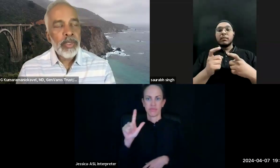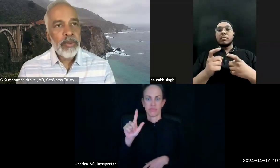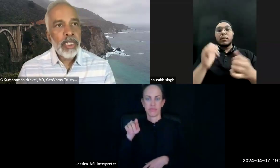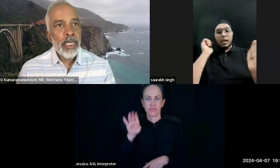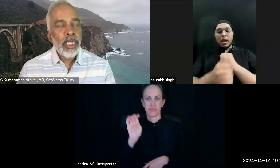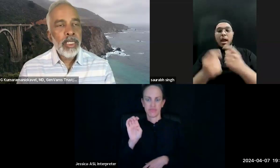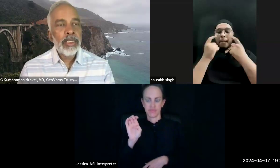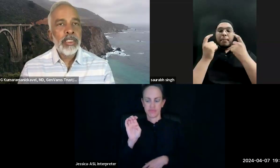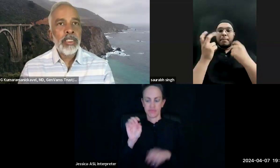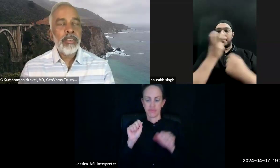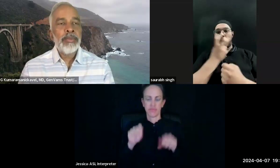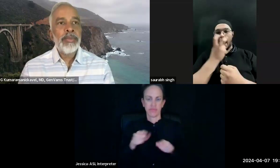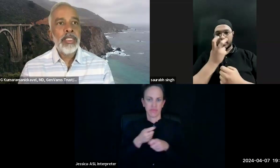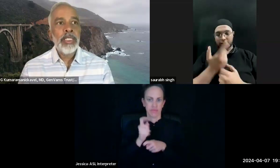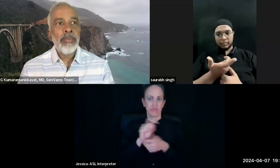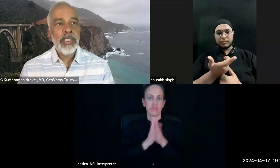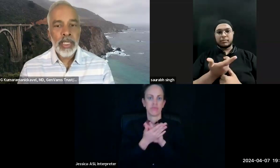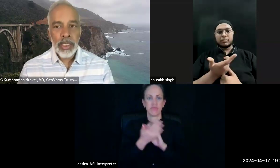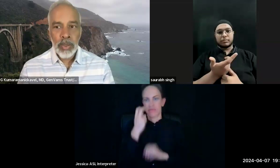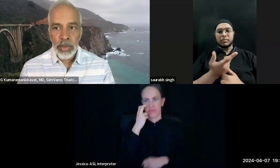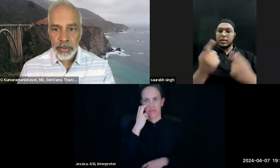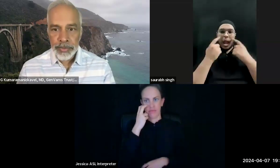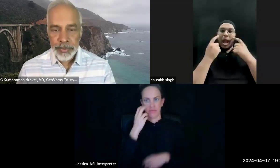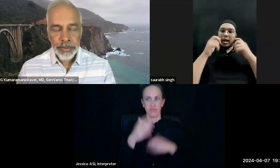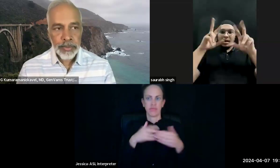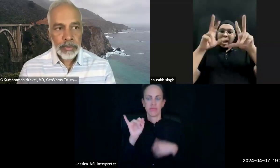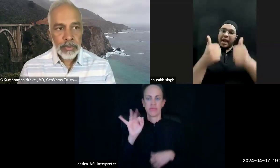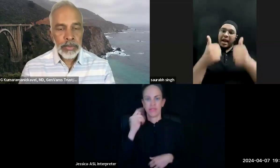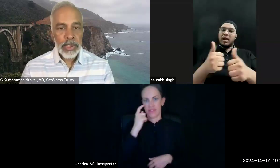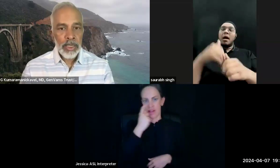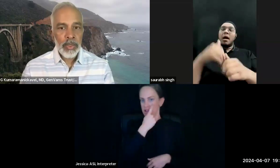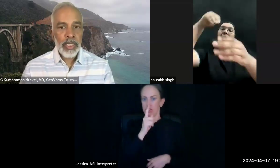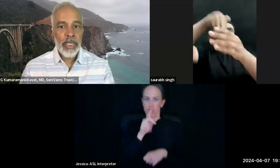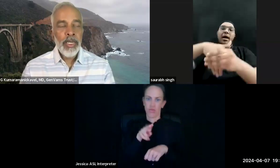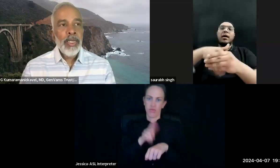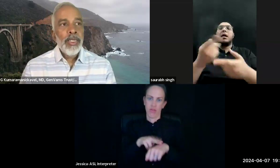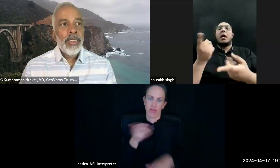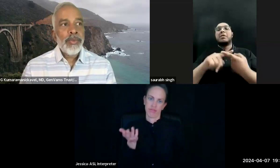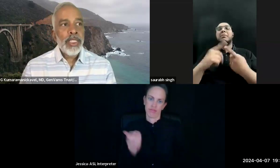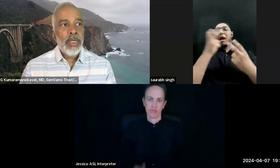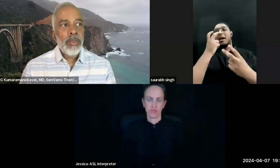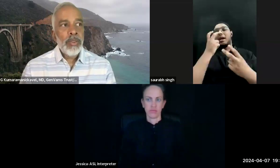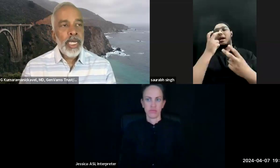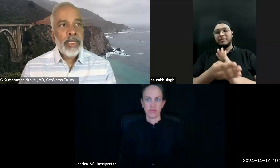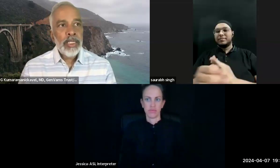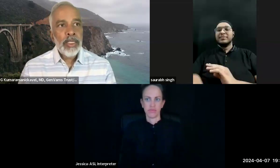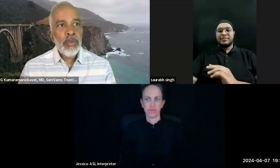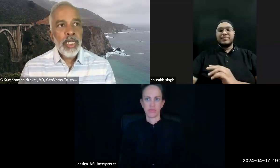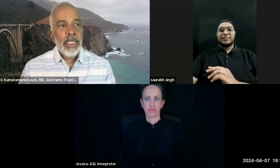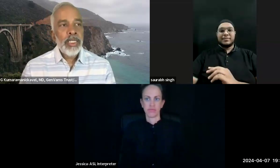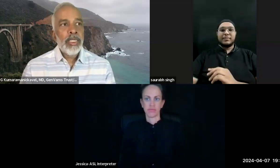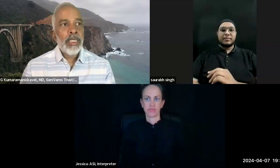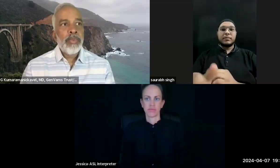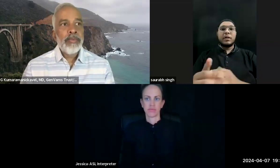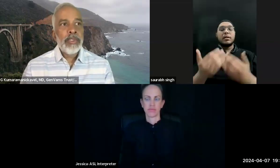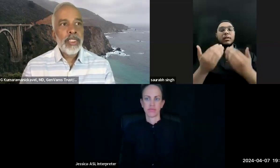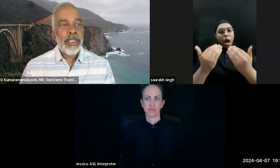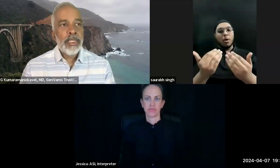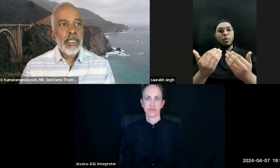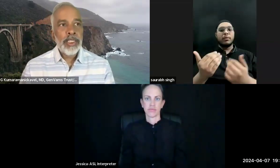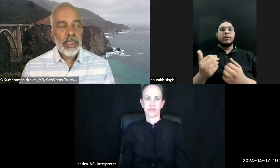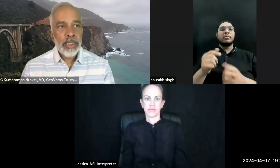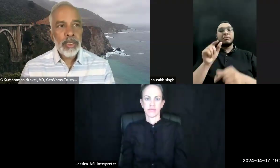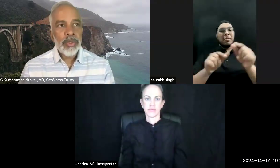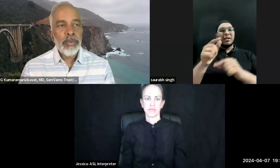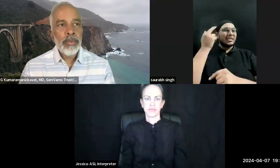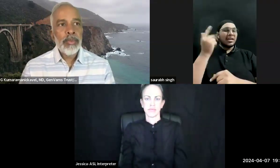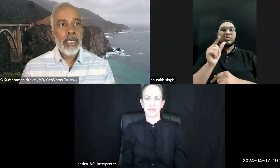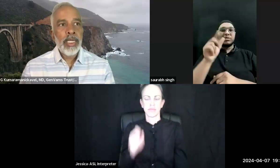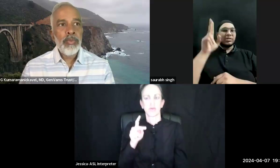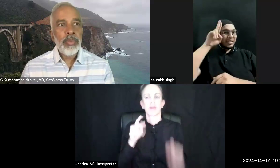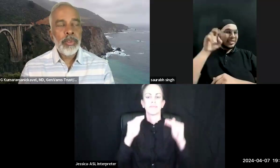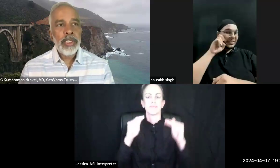even if the eye is perfectly normal. okay so we now know that why people with Usher Syndrome have both